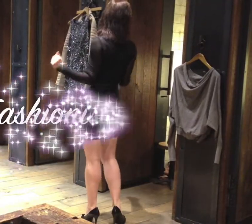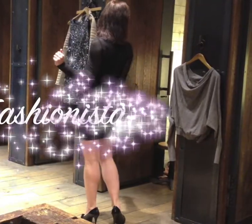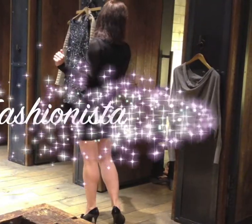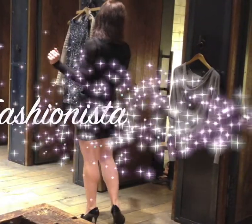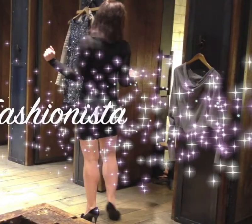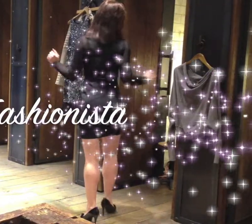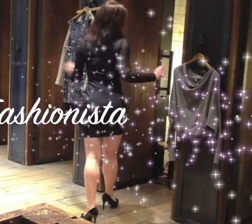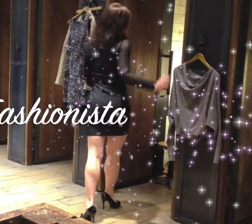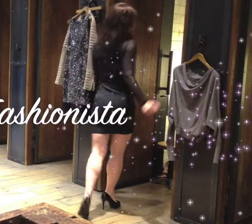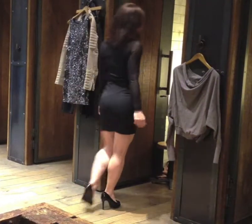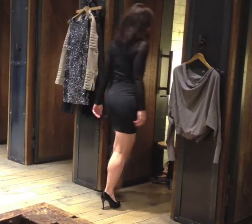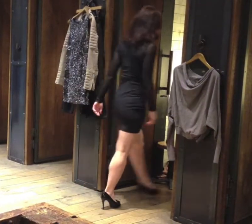Fashion